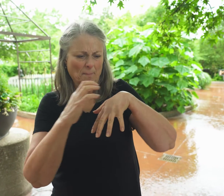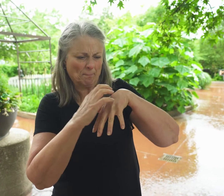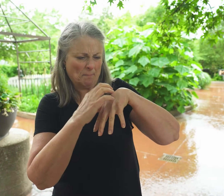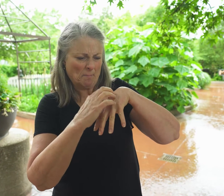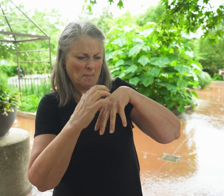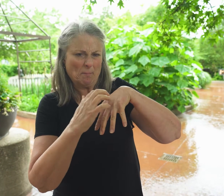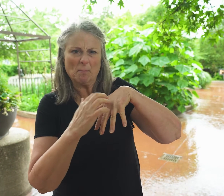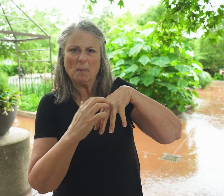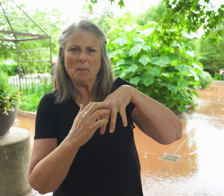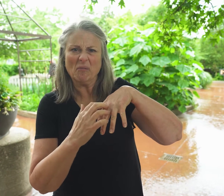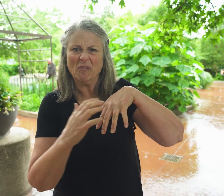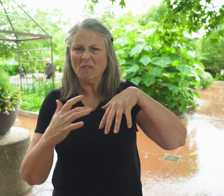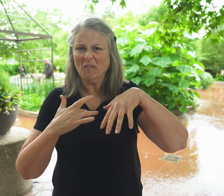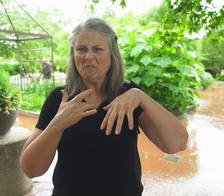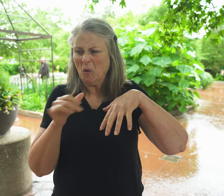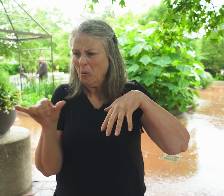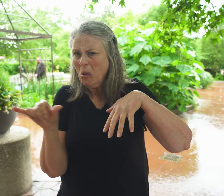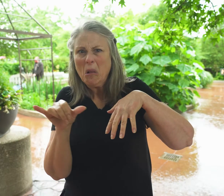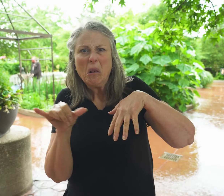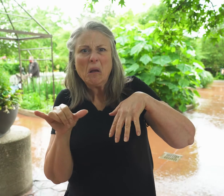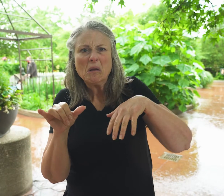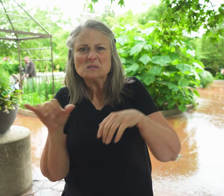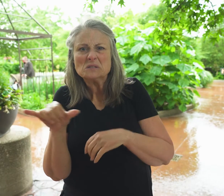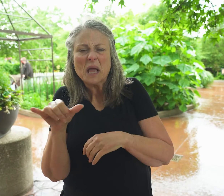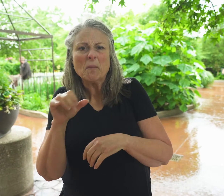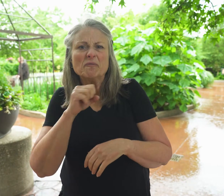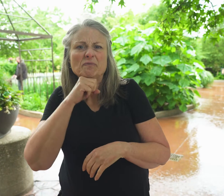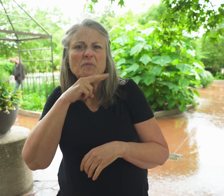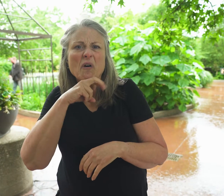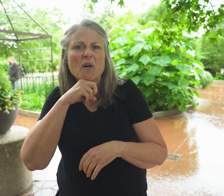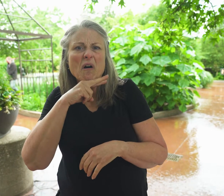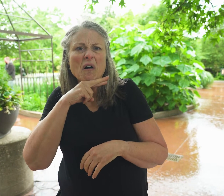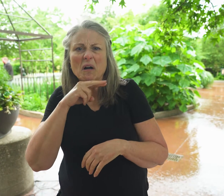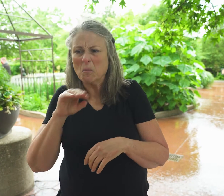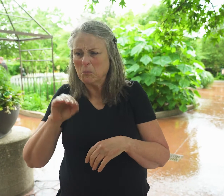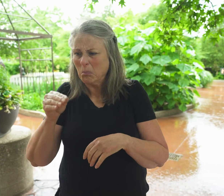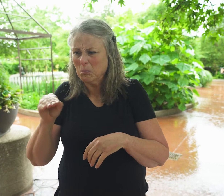Some leaves however can be bumpy. And it might feel like a frog